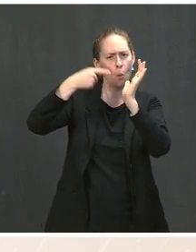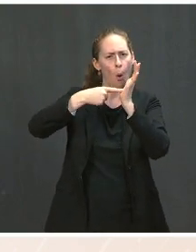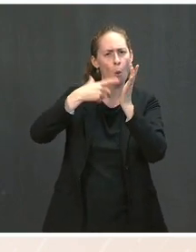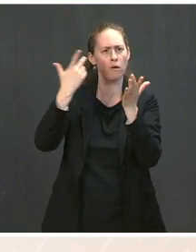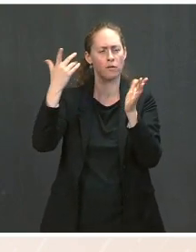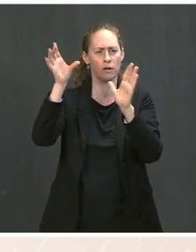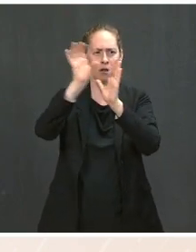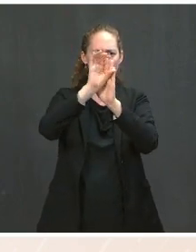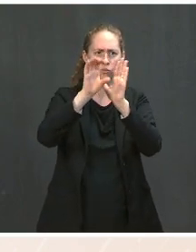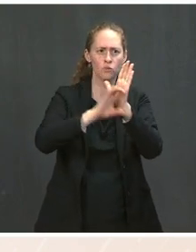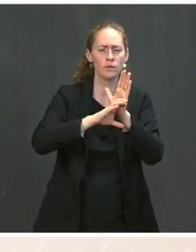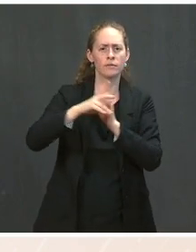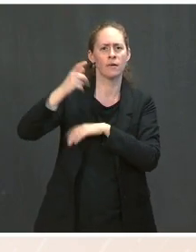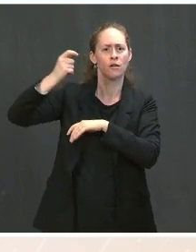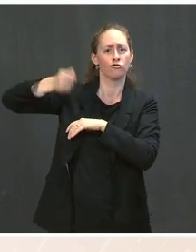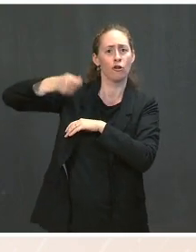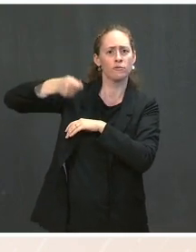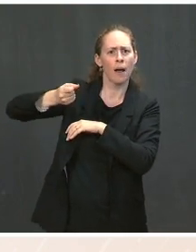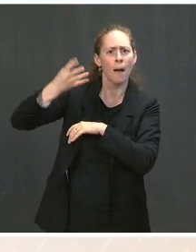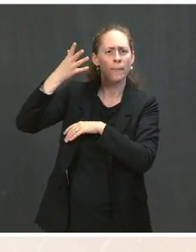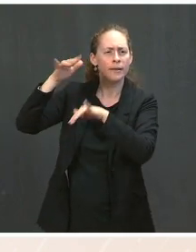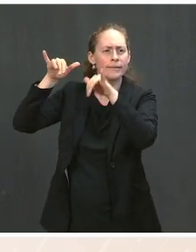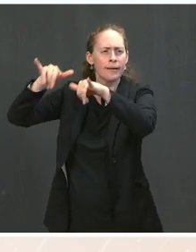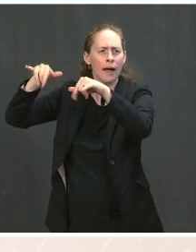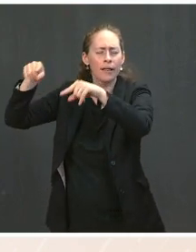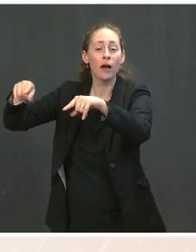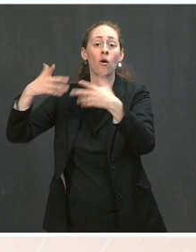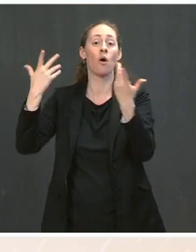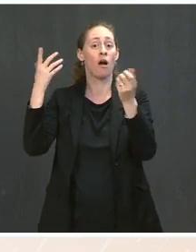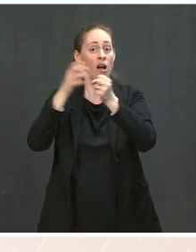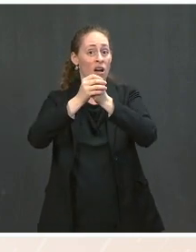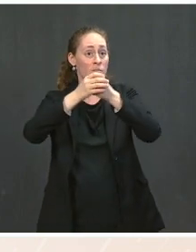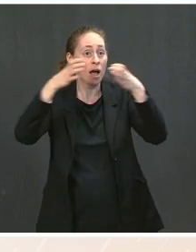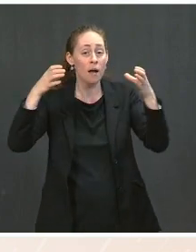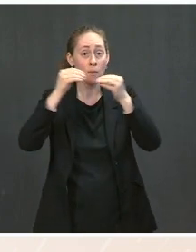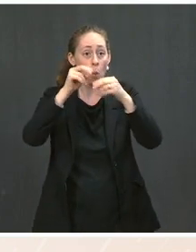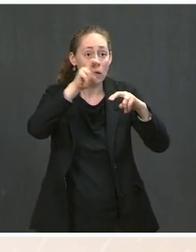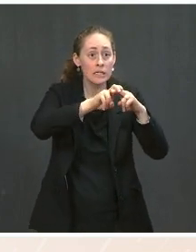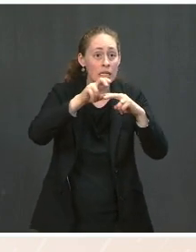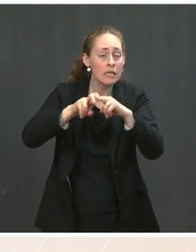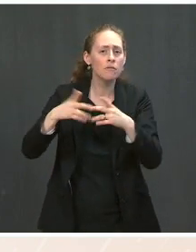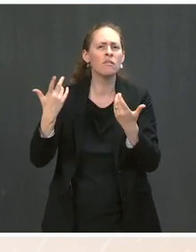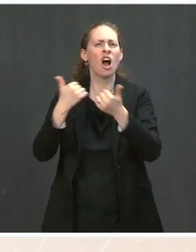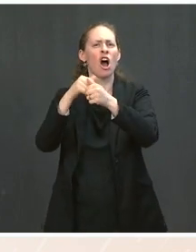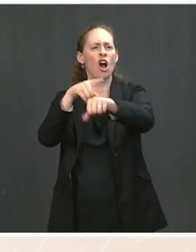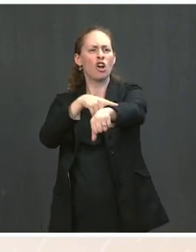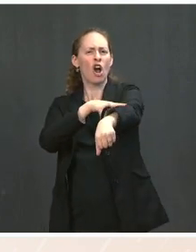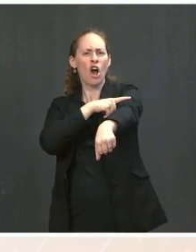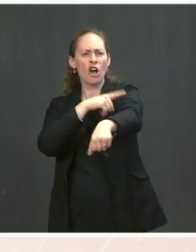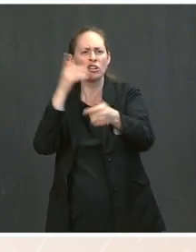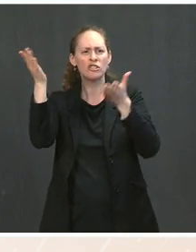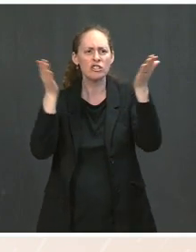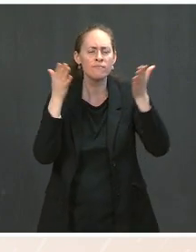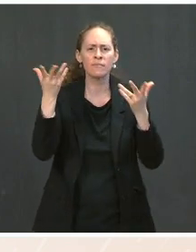the membership and size of the Court, the Court's case selection rules and practices, but the Supreme Court will be the focus. The Press: So no lower court at this point?